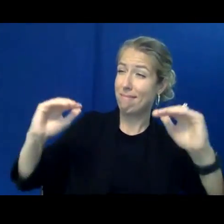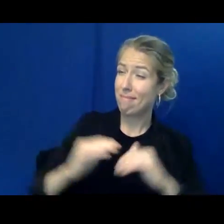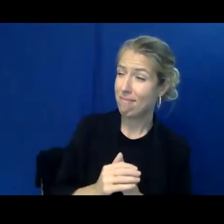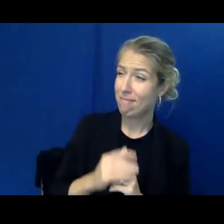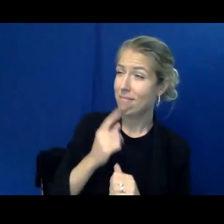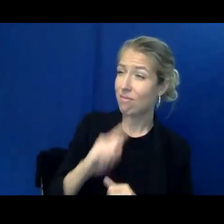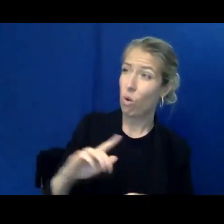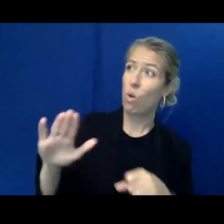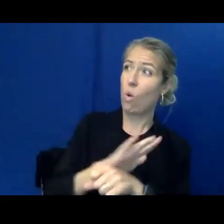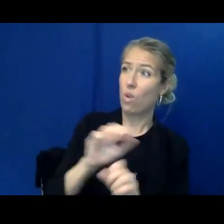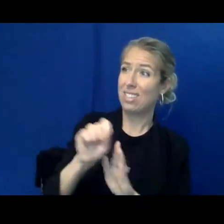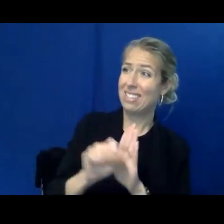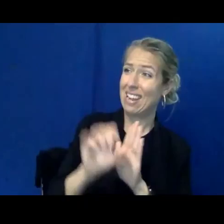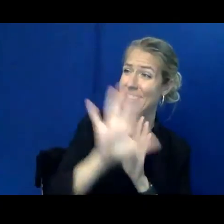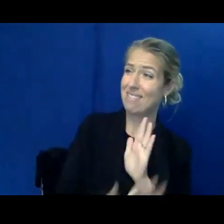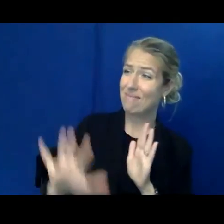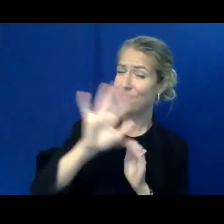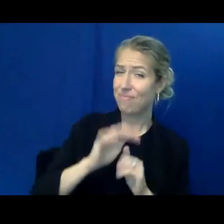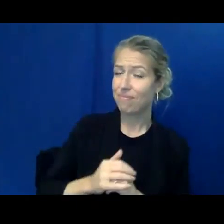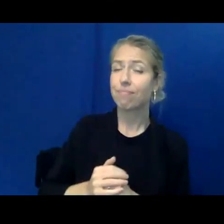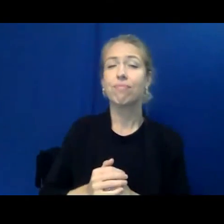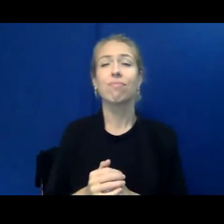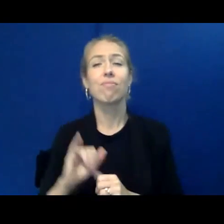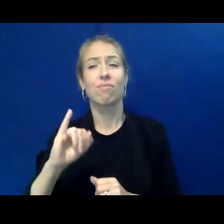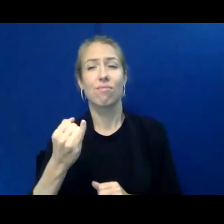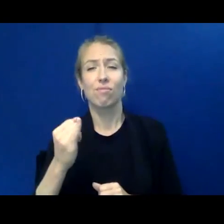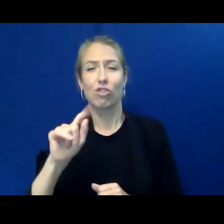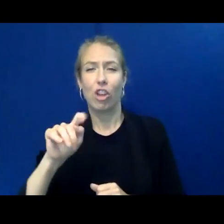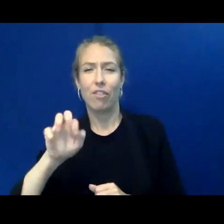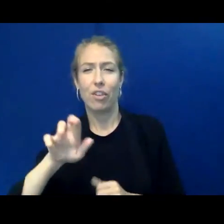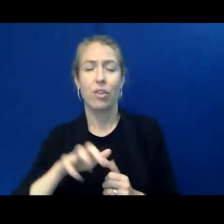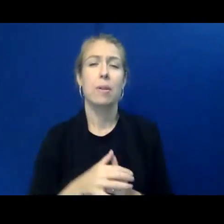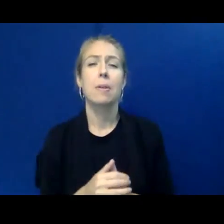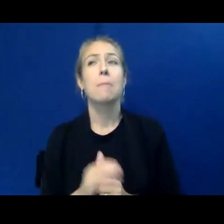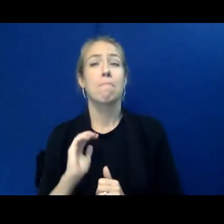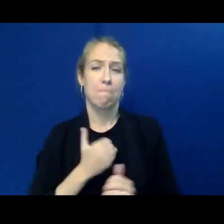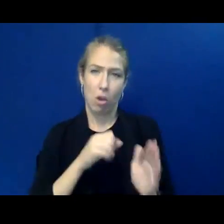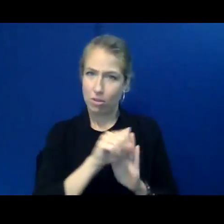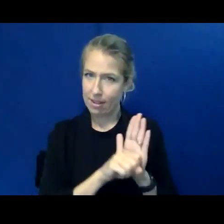JENNIFER McDONOUGH: Our state has someone who assigned to customized employment through